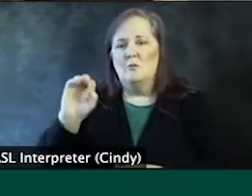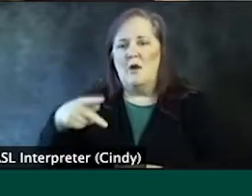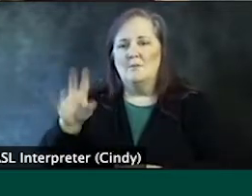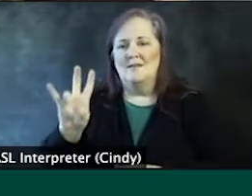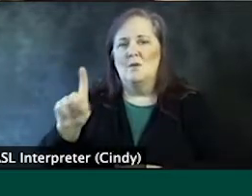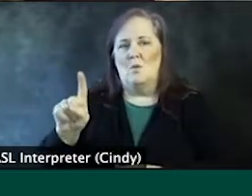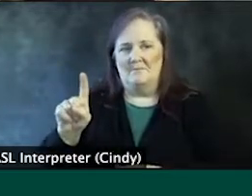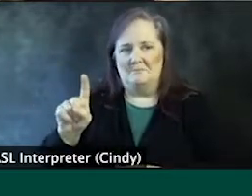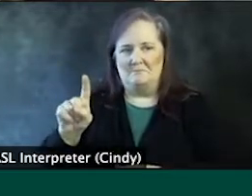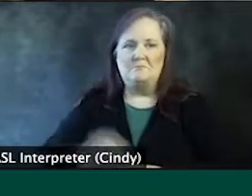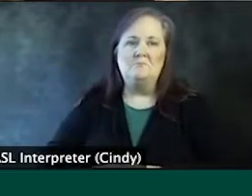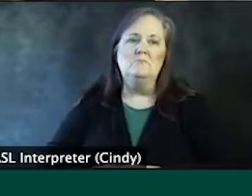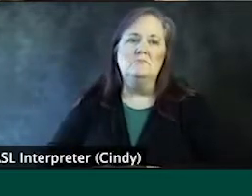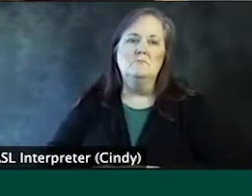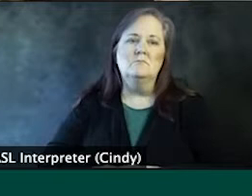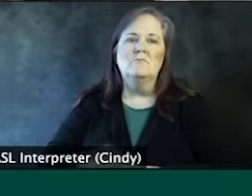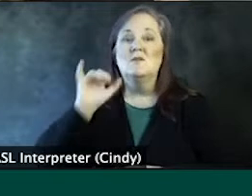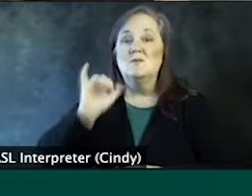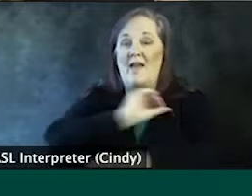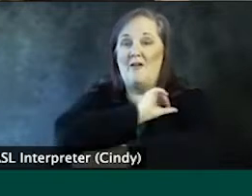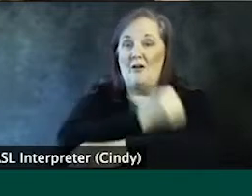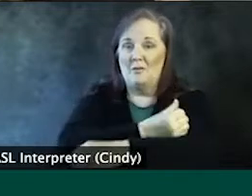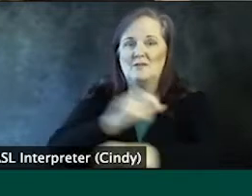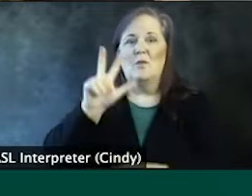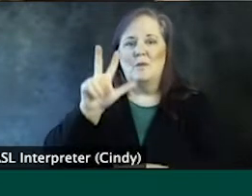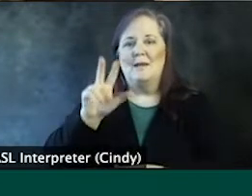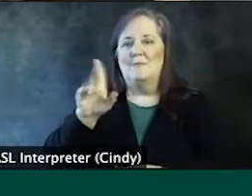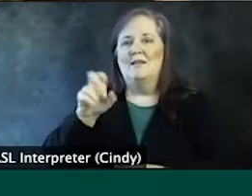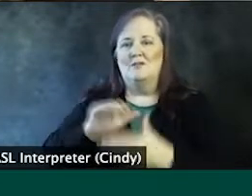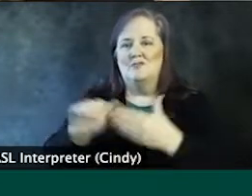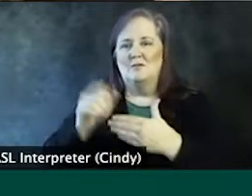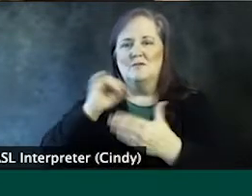is that we do not take positions for or against ballot measures. Our role is to provide information